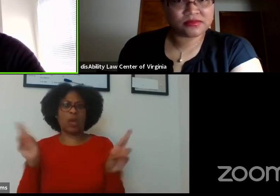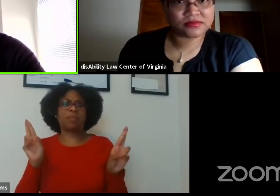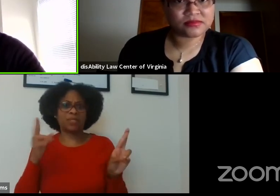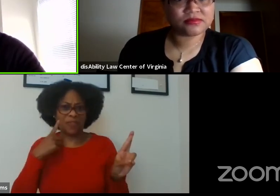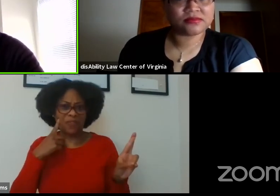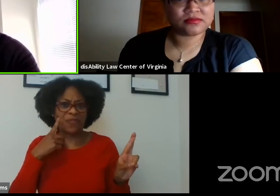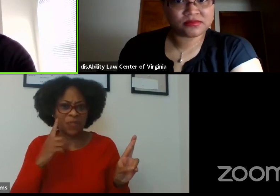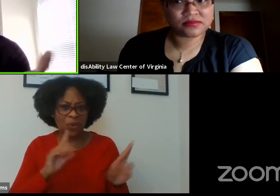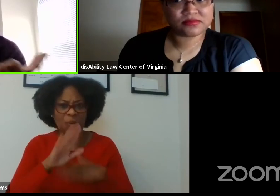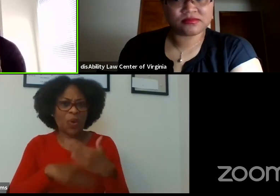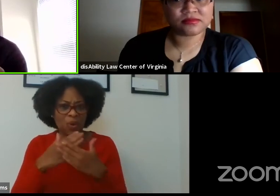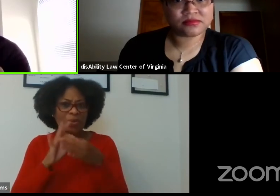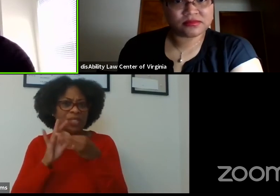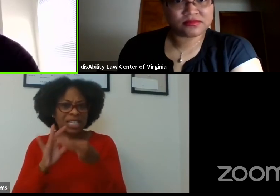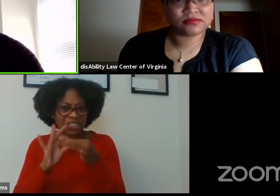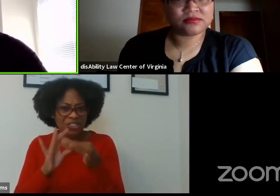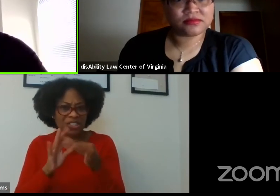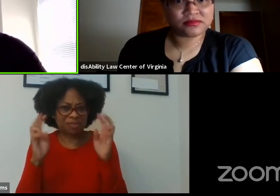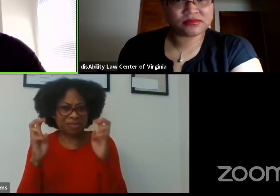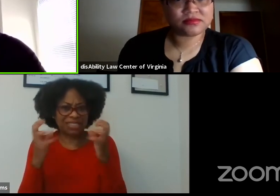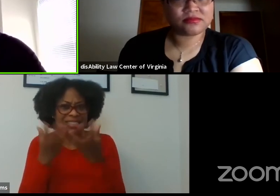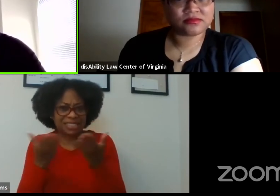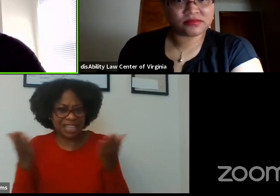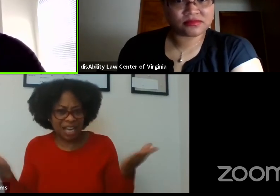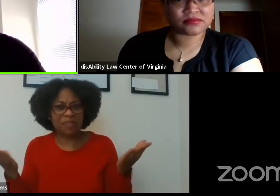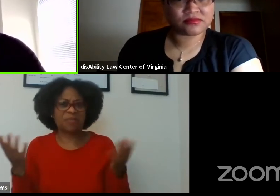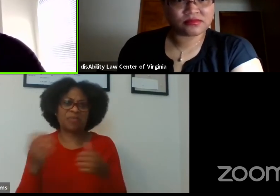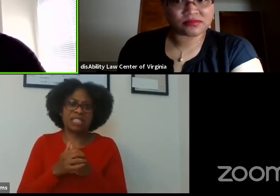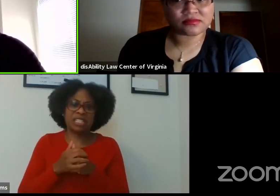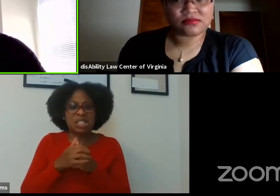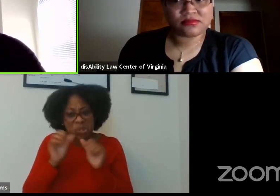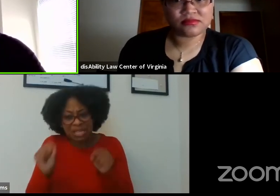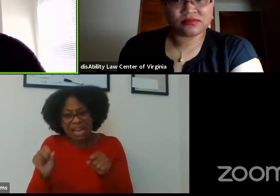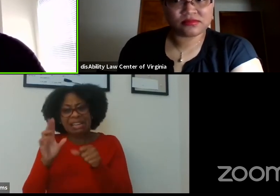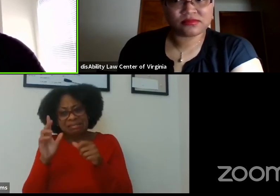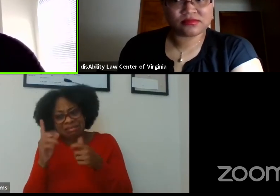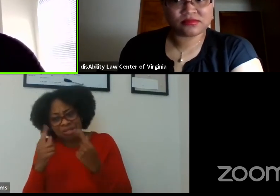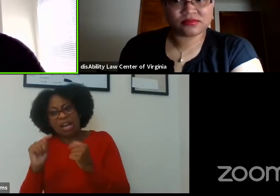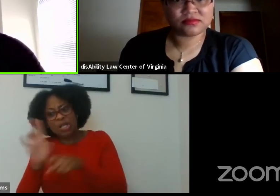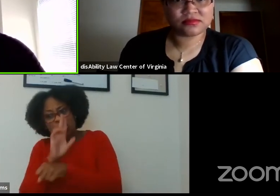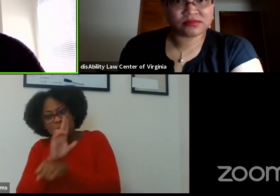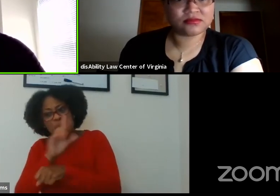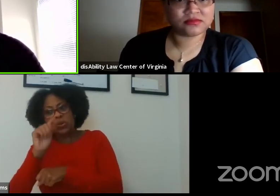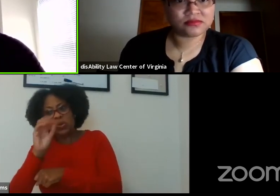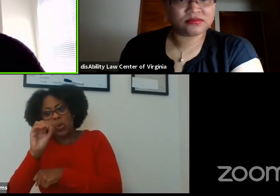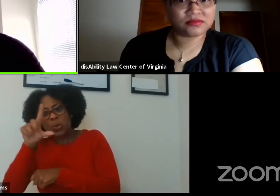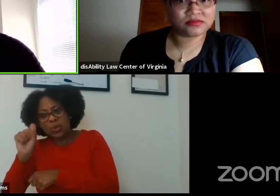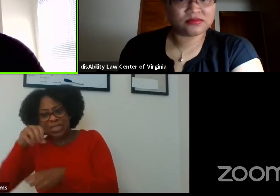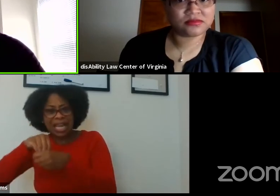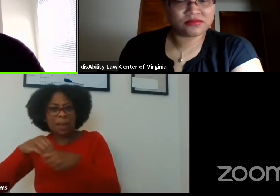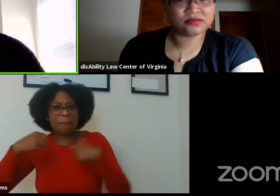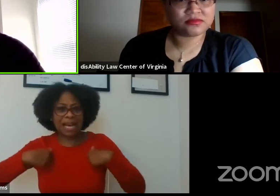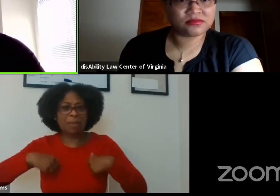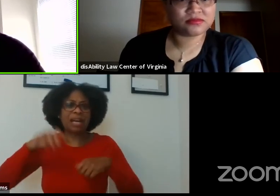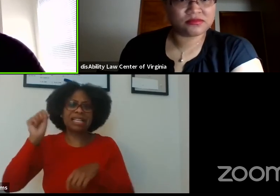in your backpack that you can kind of refaction and try to apply it, but it's hard. You just have to go through it. And that is the hardest thing.